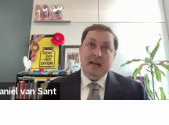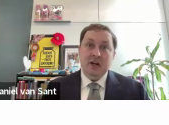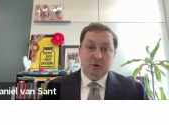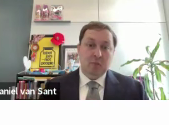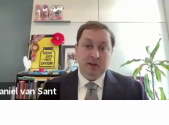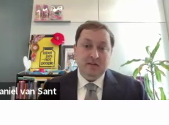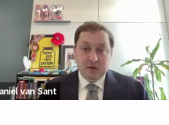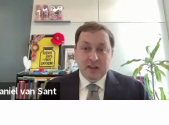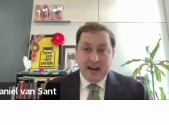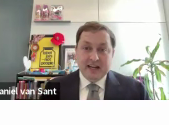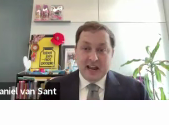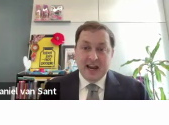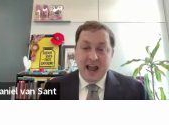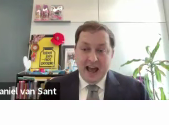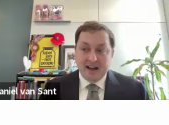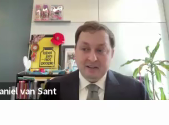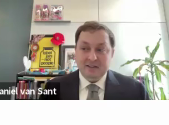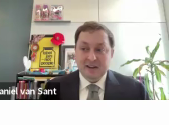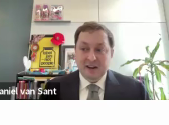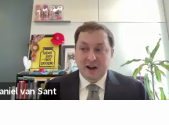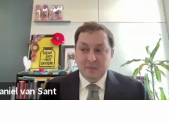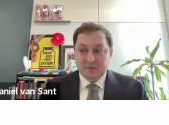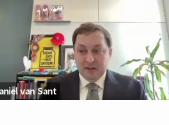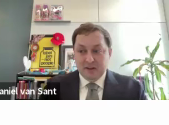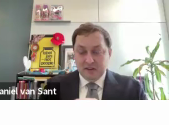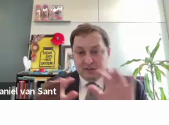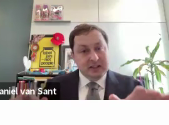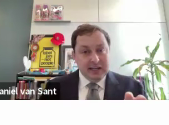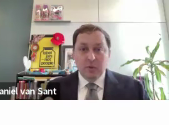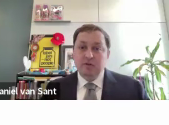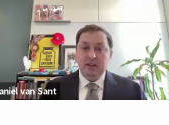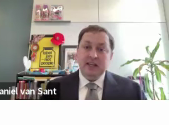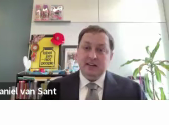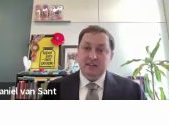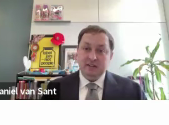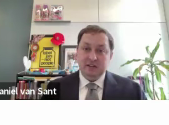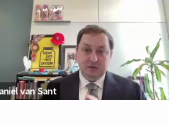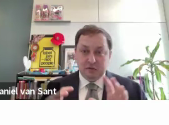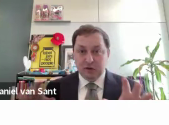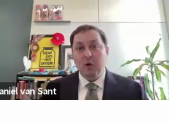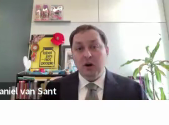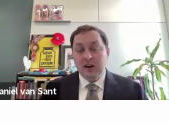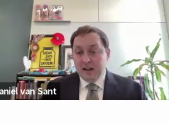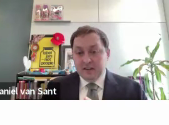maybe inappropriately viewed the ADA as the ceiling, when really it's the floor.